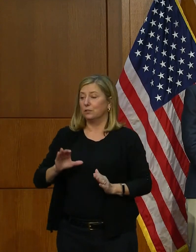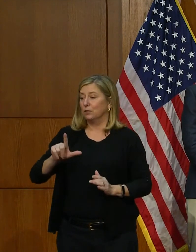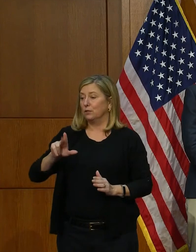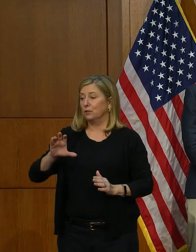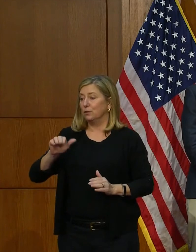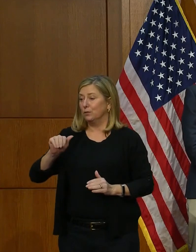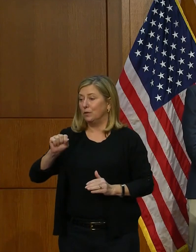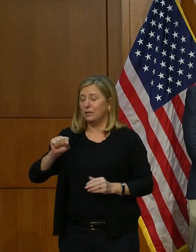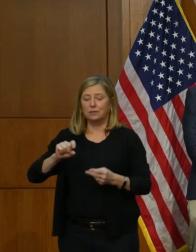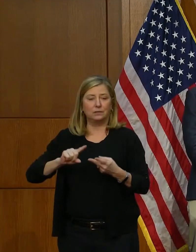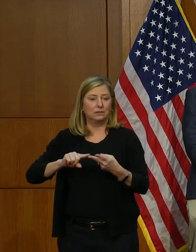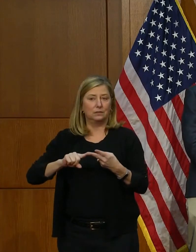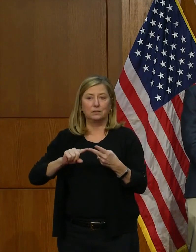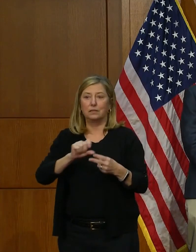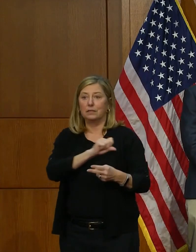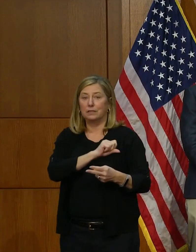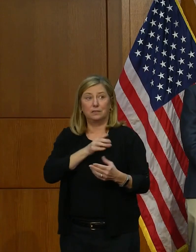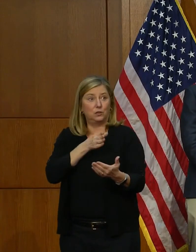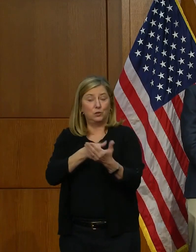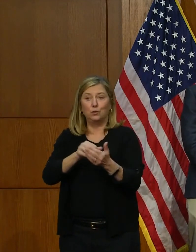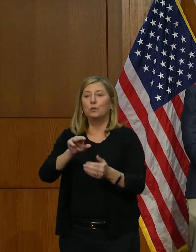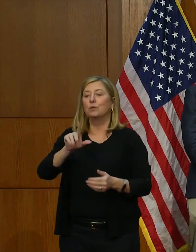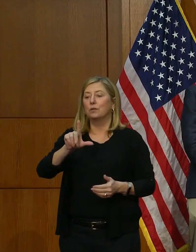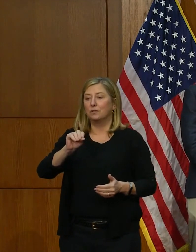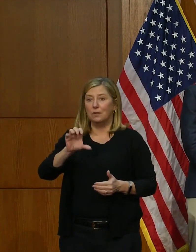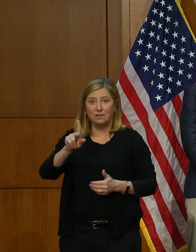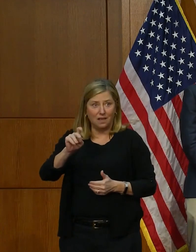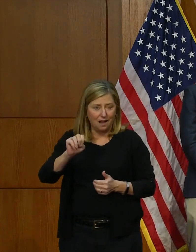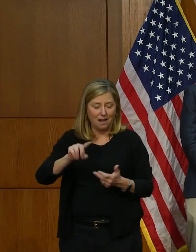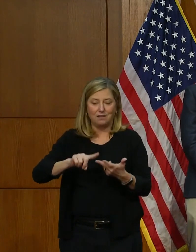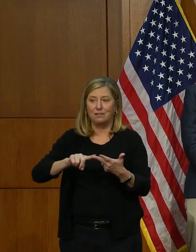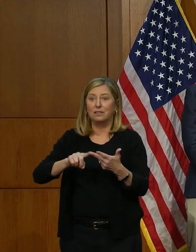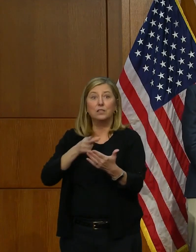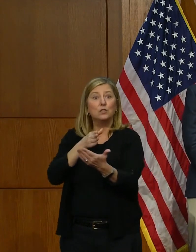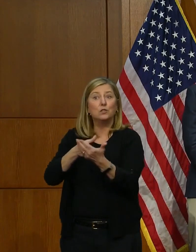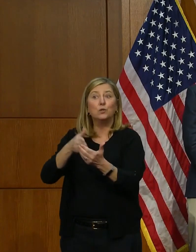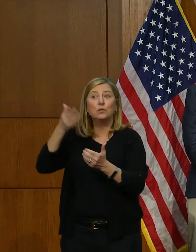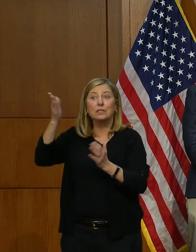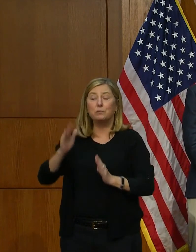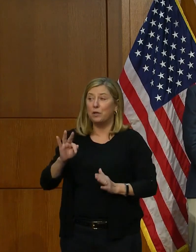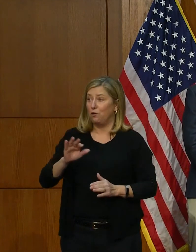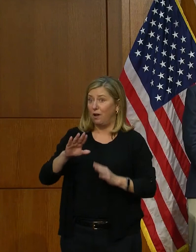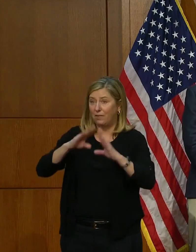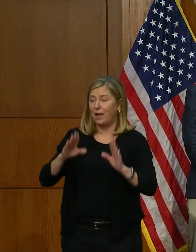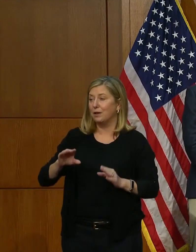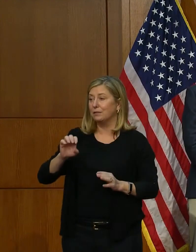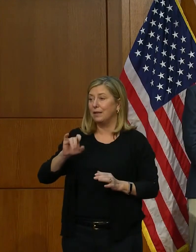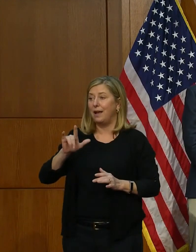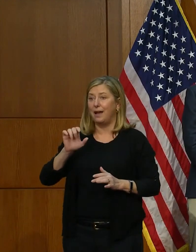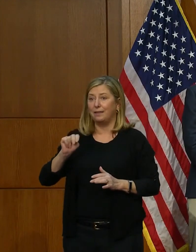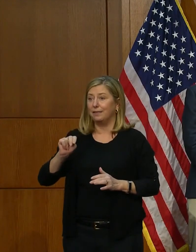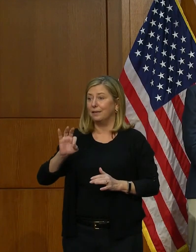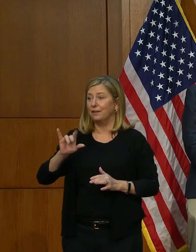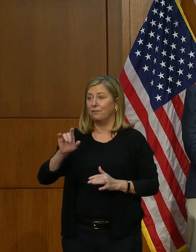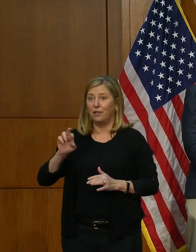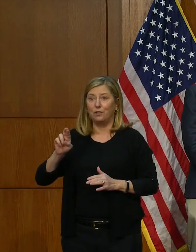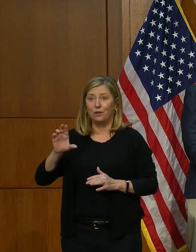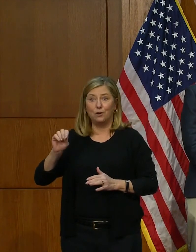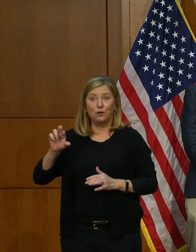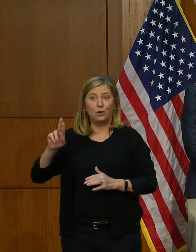LOUISE LUCAS THIS YEAR. HE HAS SUED CENTER MAYBE LOCK THIS YEAR. HE HAS SUED THE SPEAKER